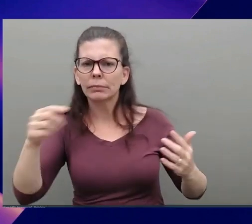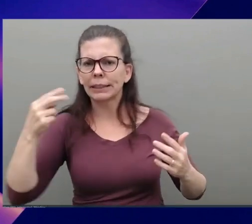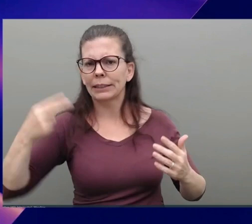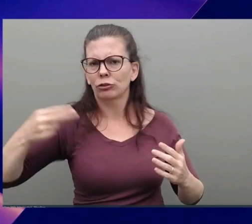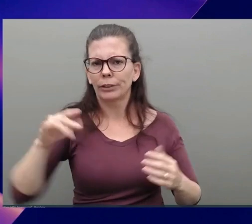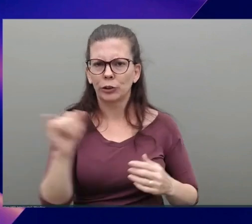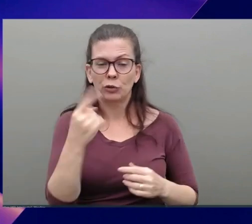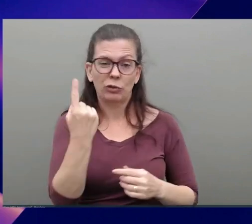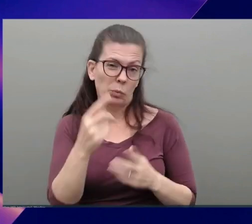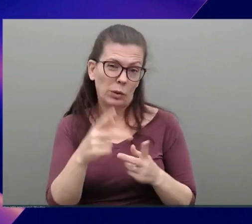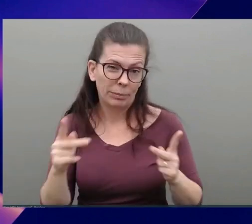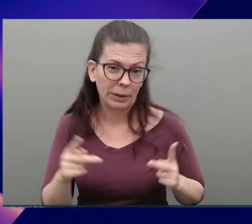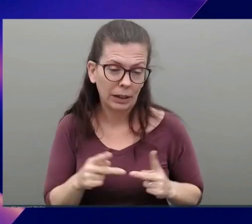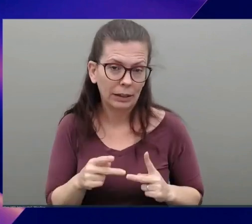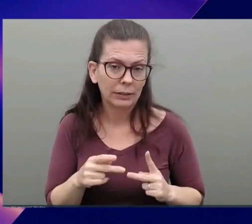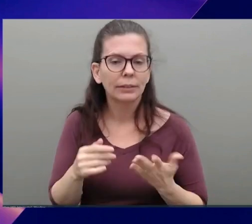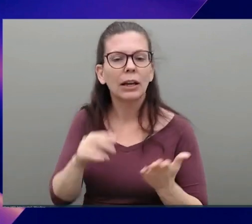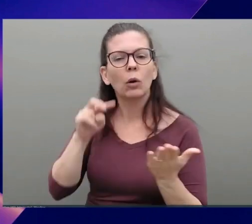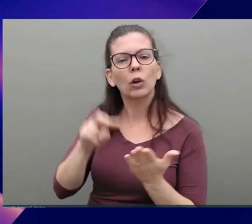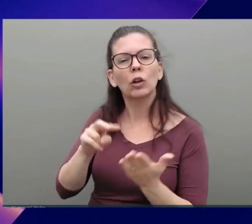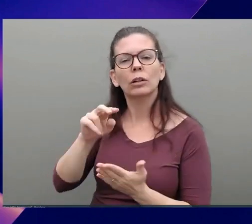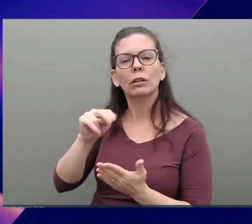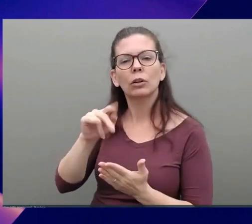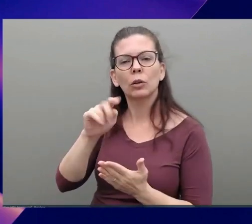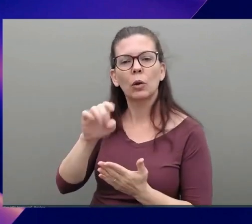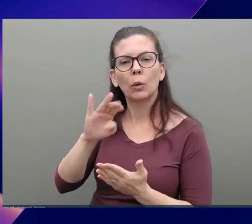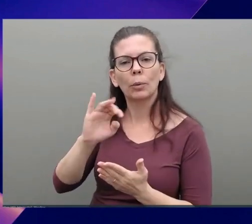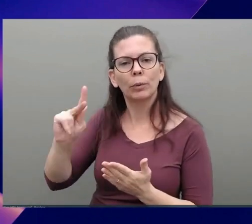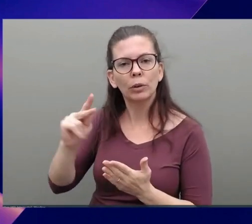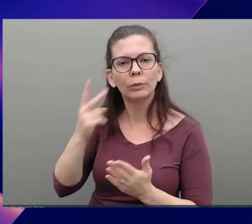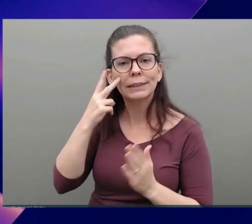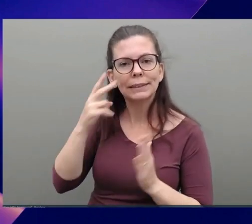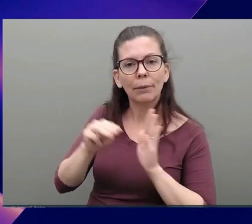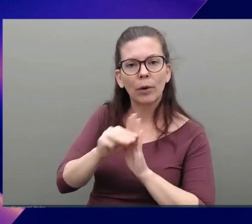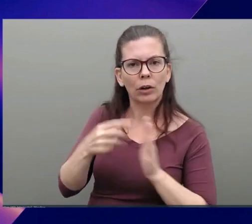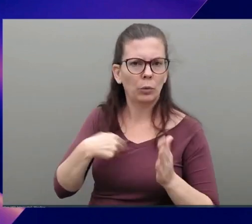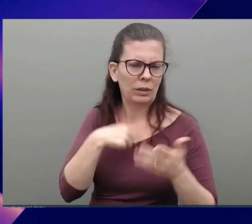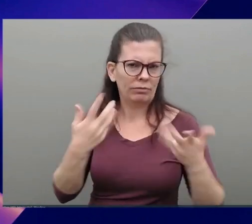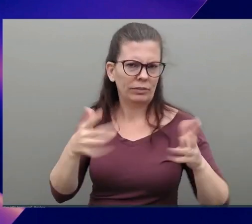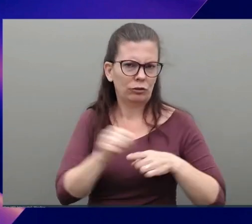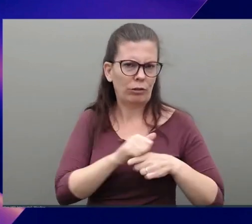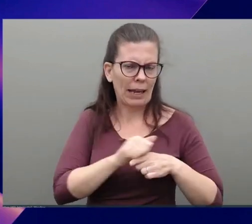Now let's look at a notebook, where we take a model that we've already trained and catalog it in the Model Registry.